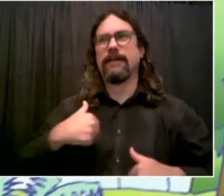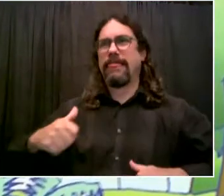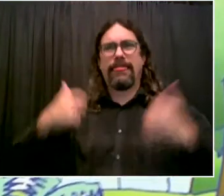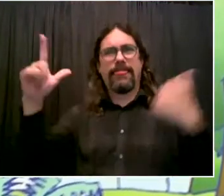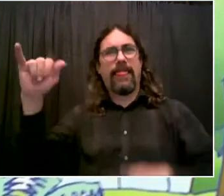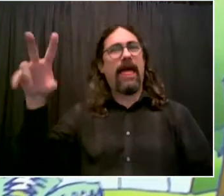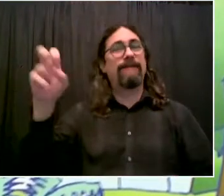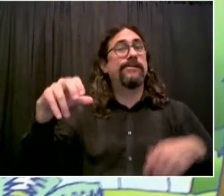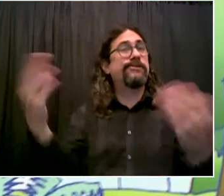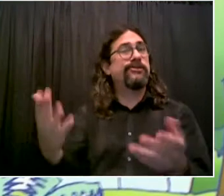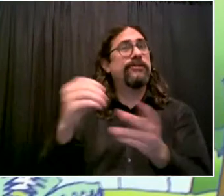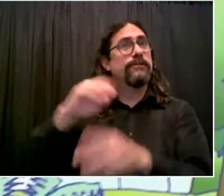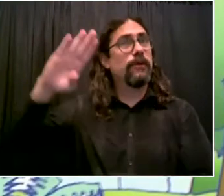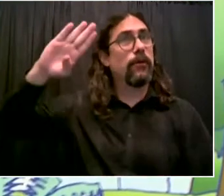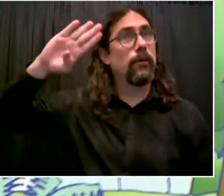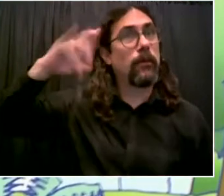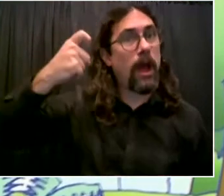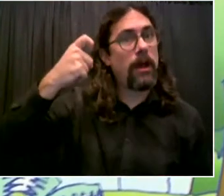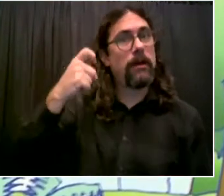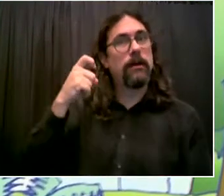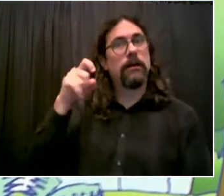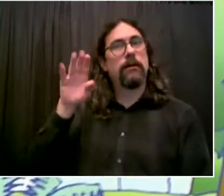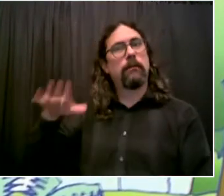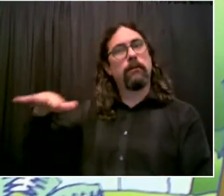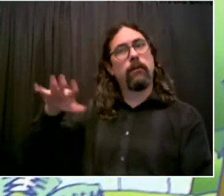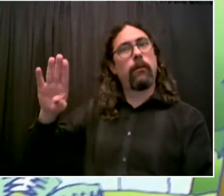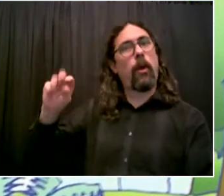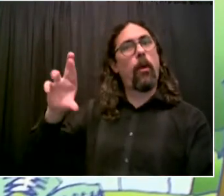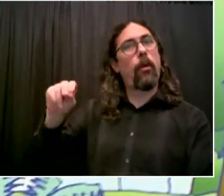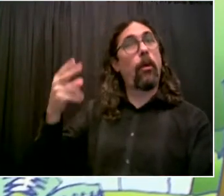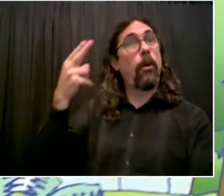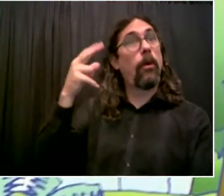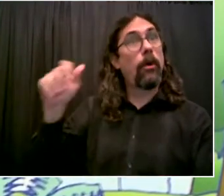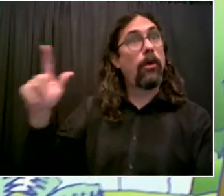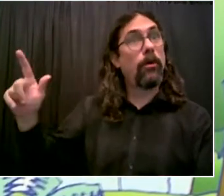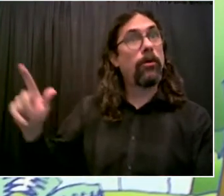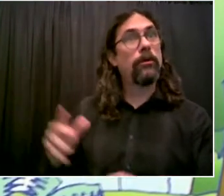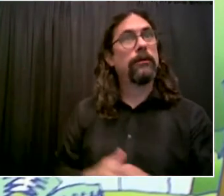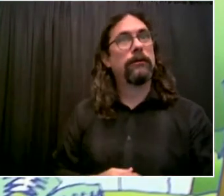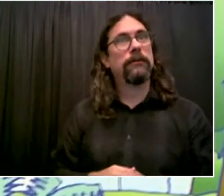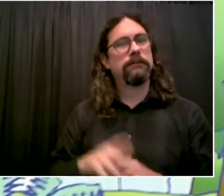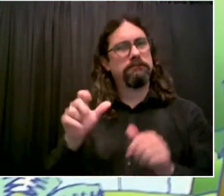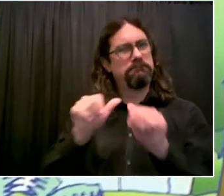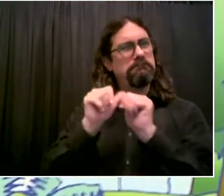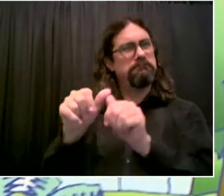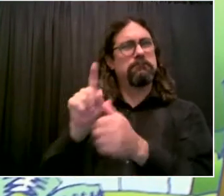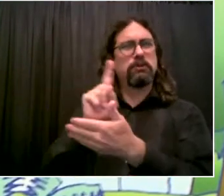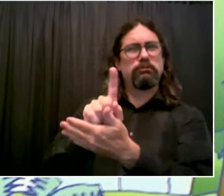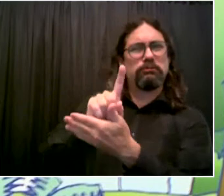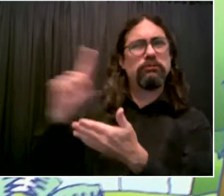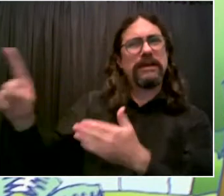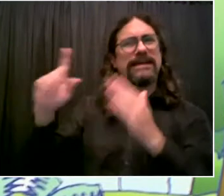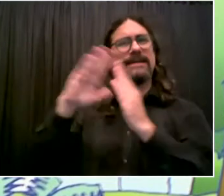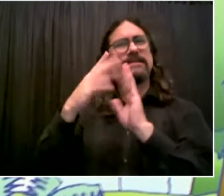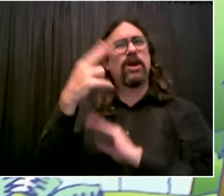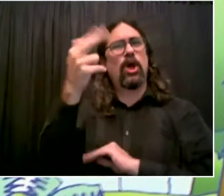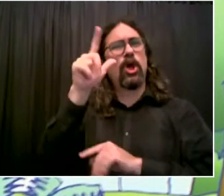GOOD MORNING EVERYBODY. LIVE FROM THE BRONX BOROUGH HALL, CITY HALL IN YOUR BOROUGH